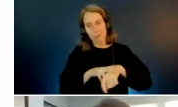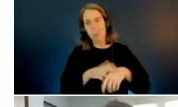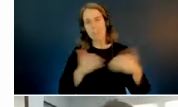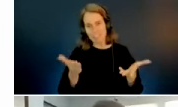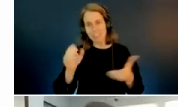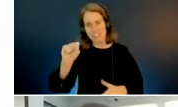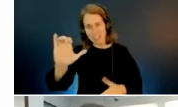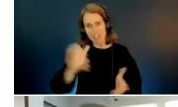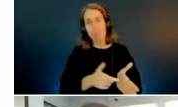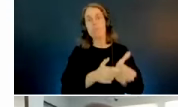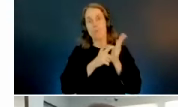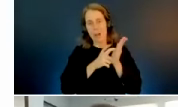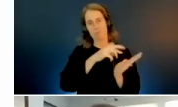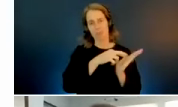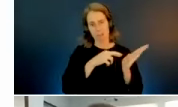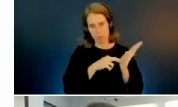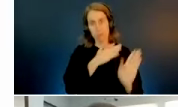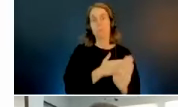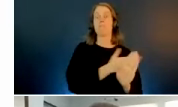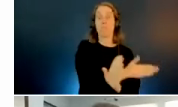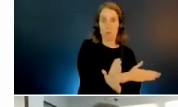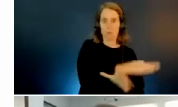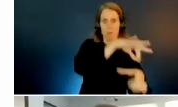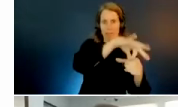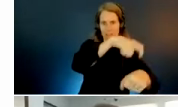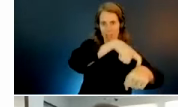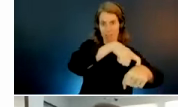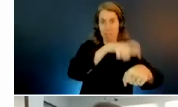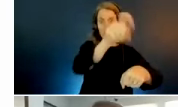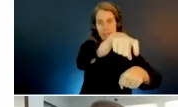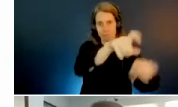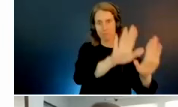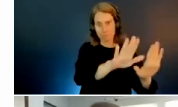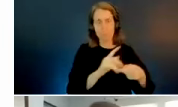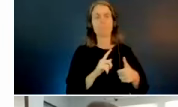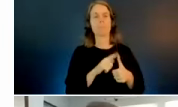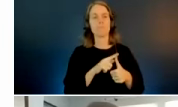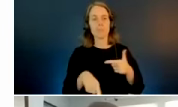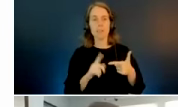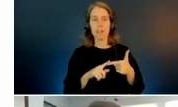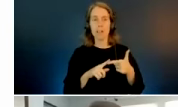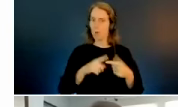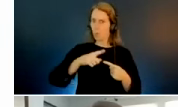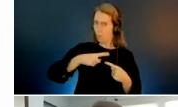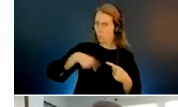in advance of the election when will i vote um this is something that could change uh